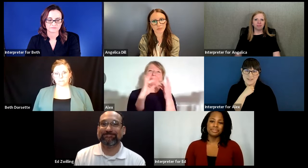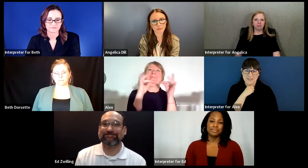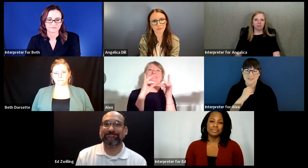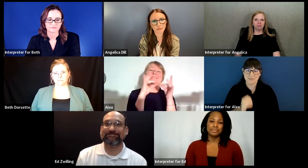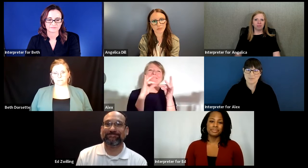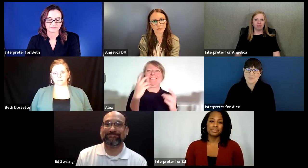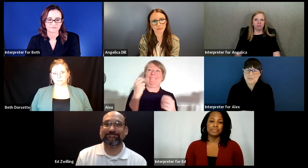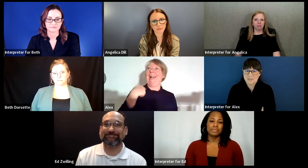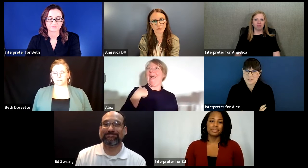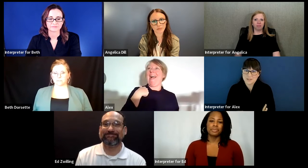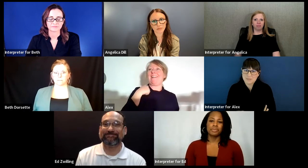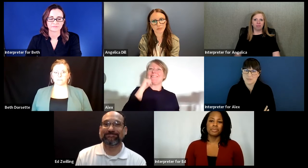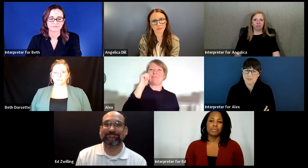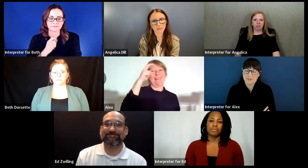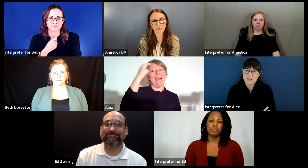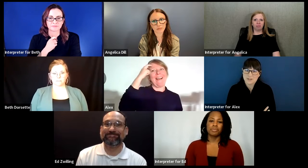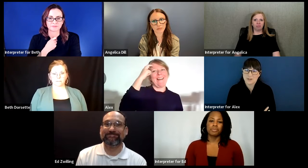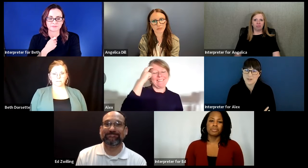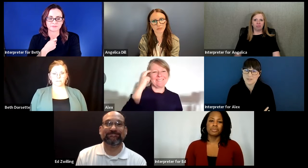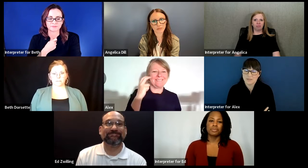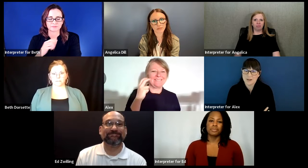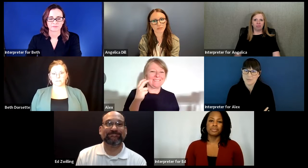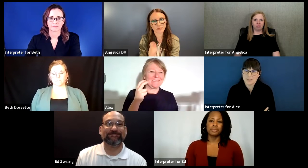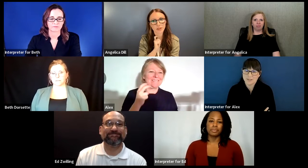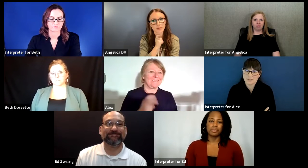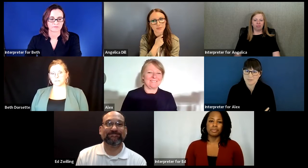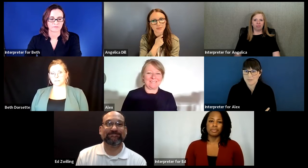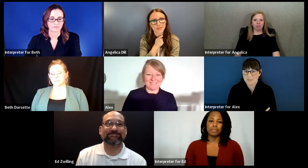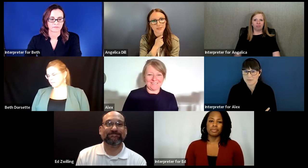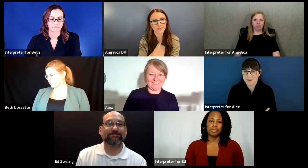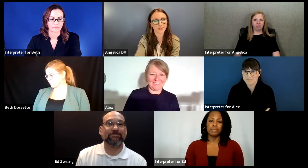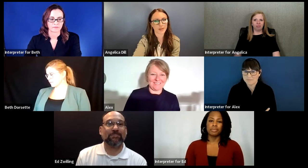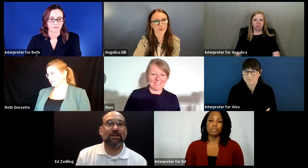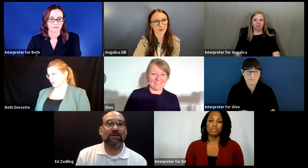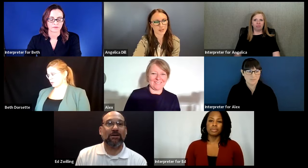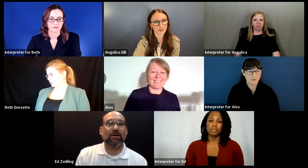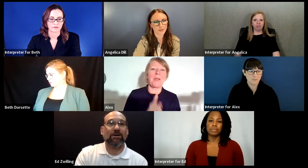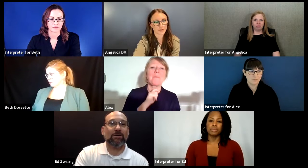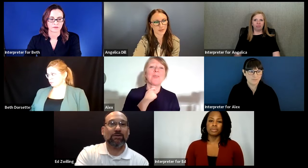Thank you very much.